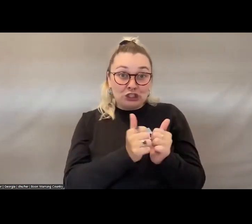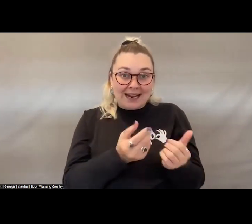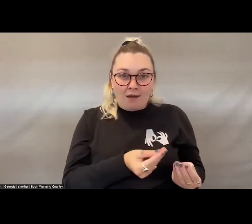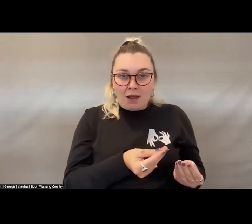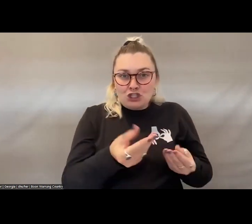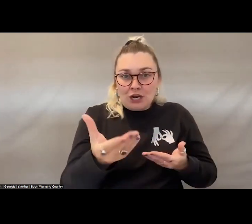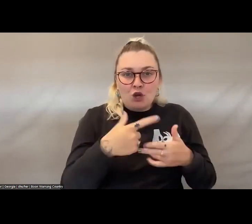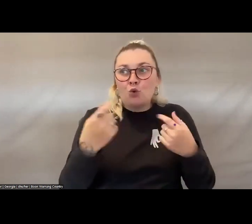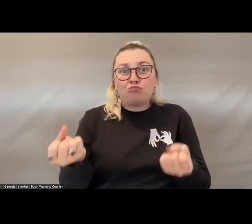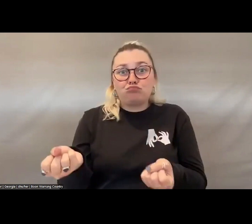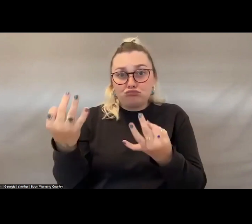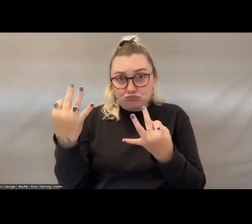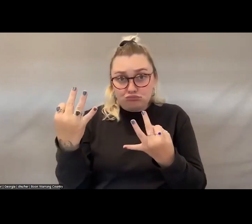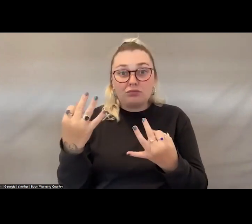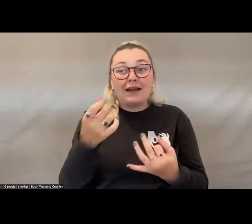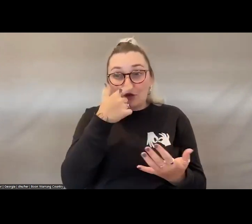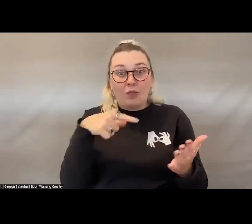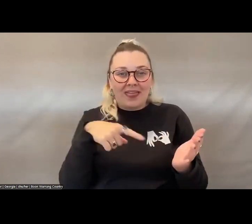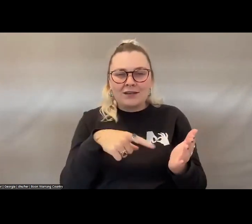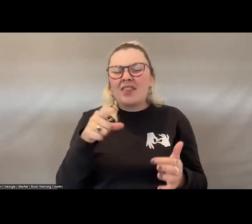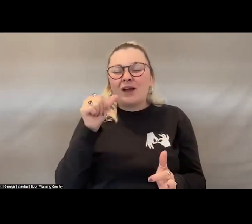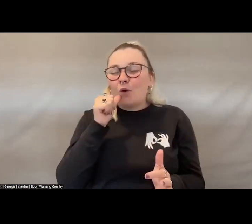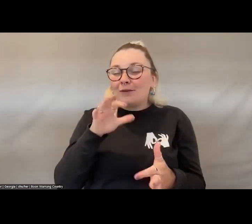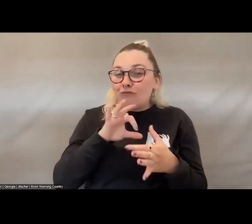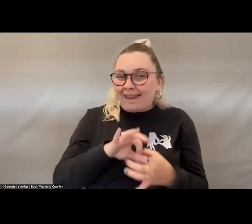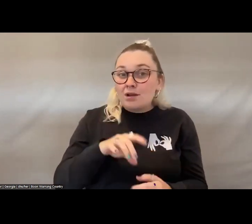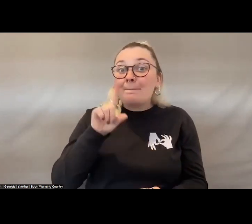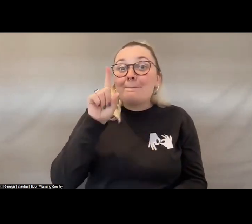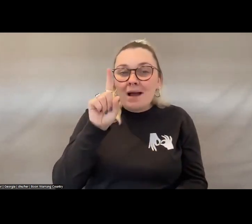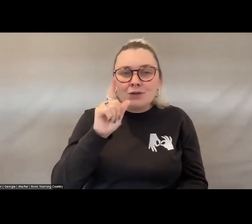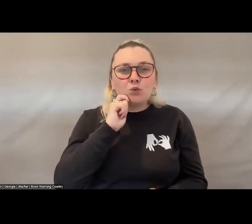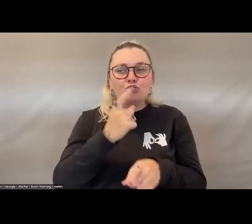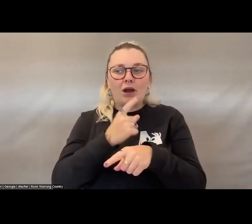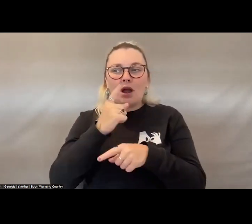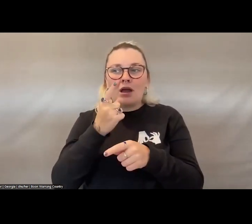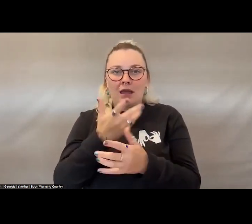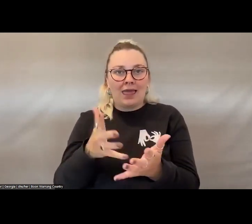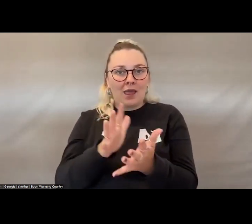who don't have a spare room won't be so relevant but will talk about ways about what you should be